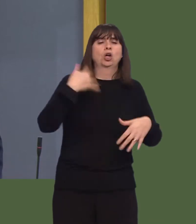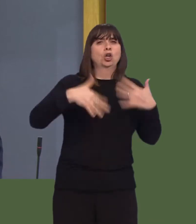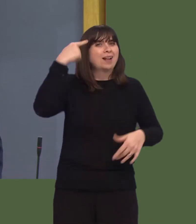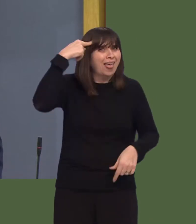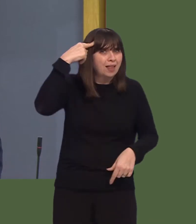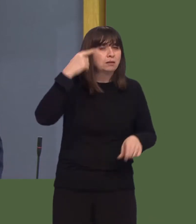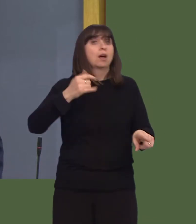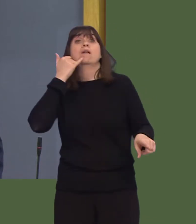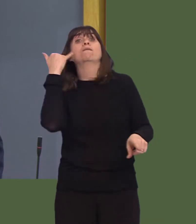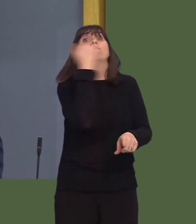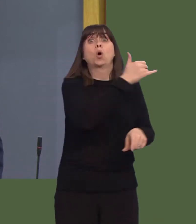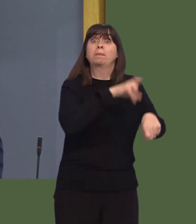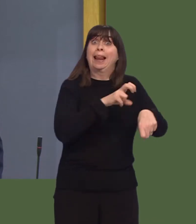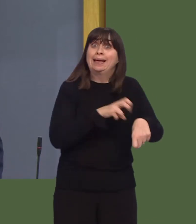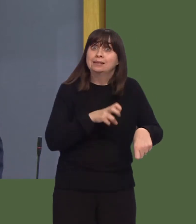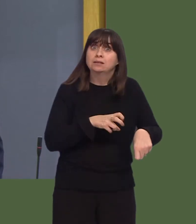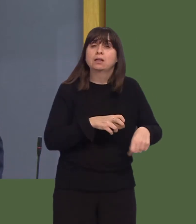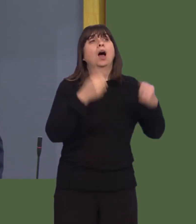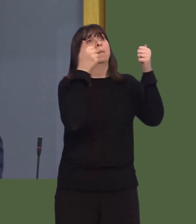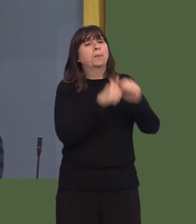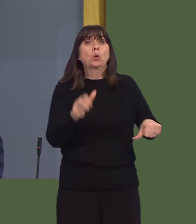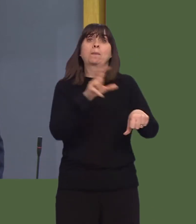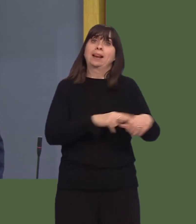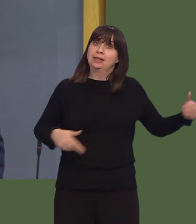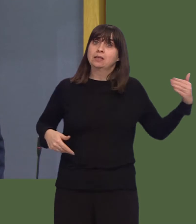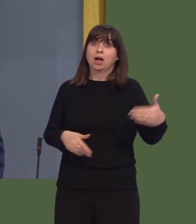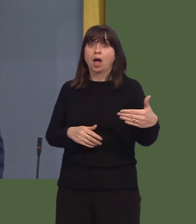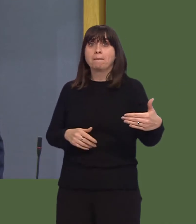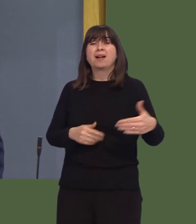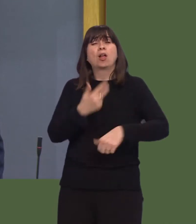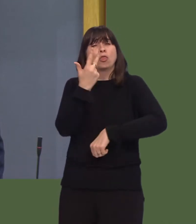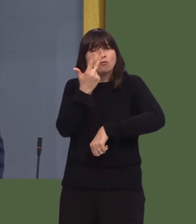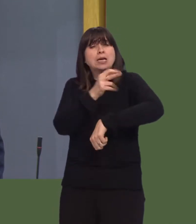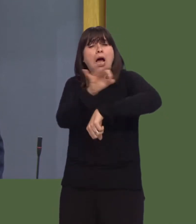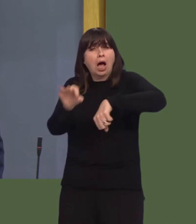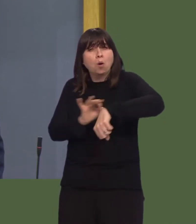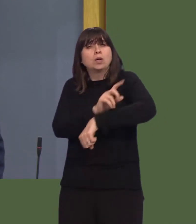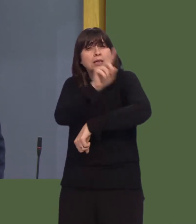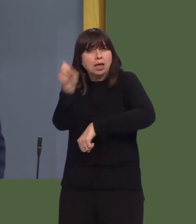Then, eventually, the police turned up, and then an ambulance, almost three hours later.